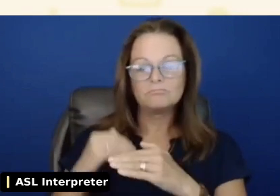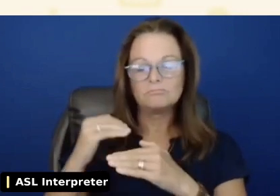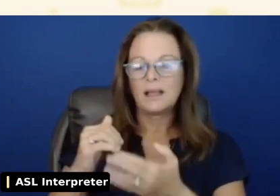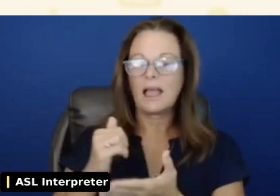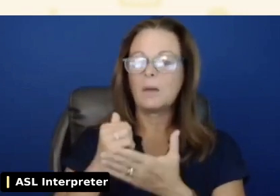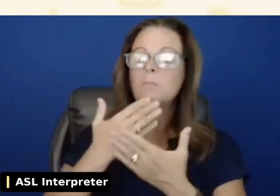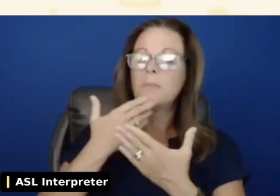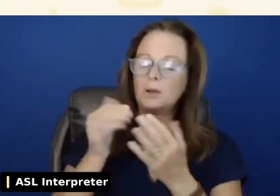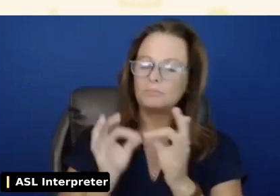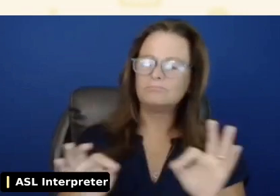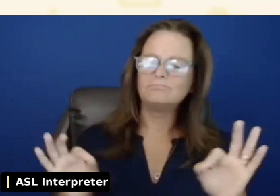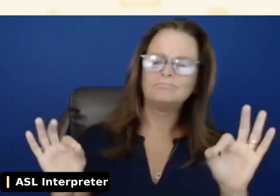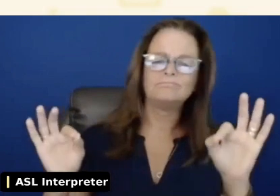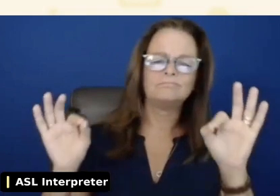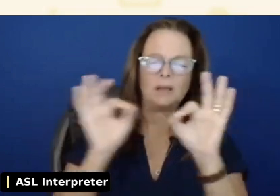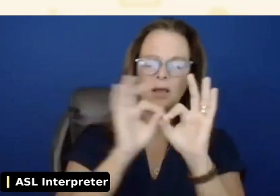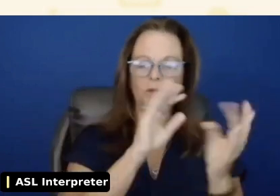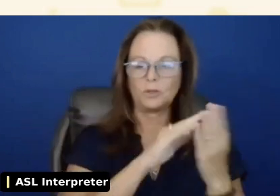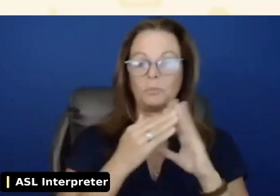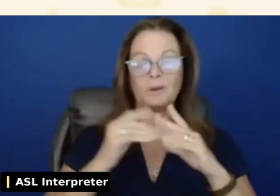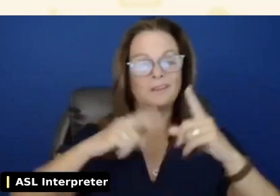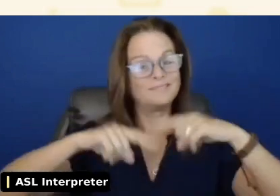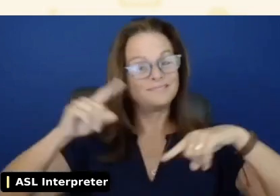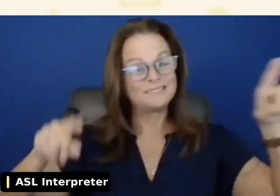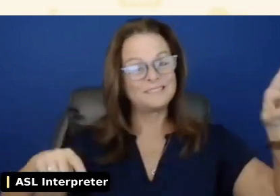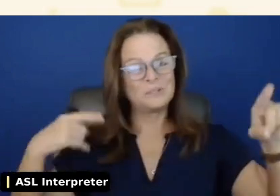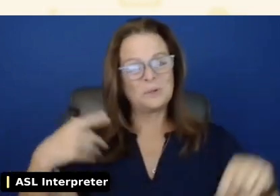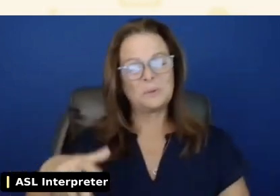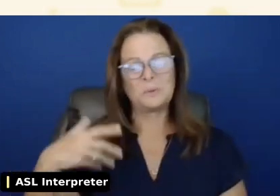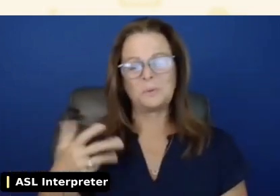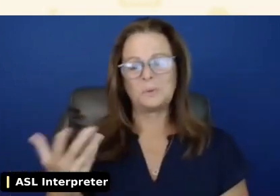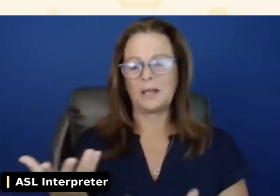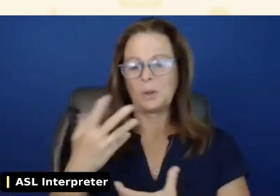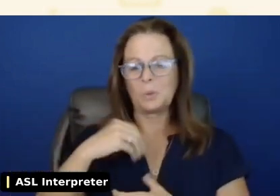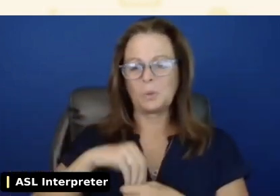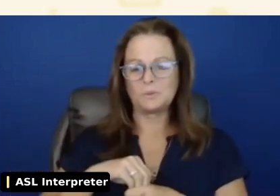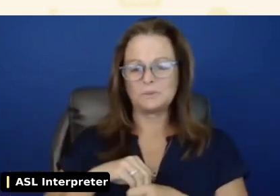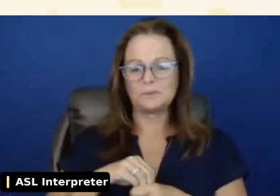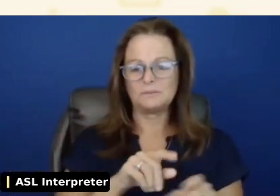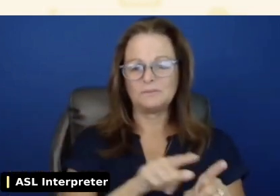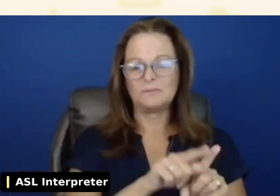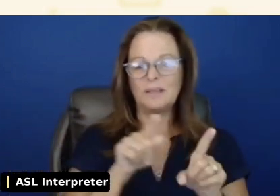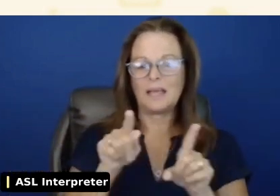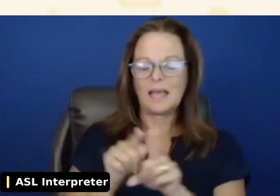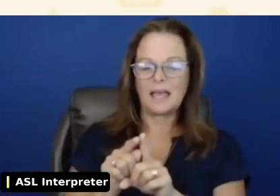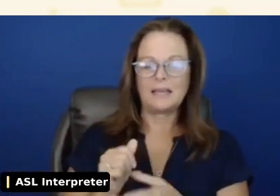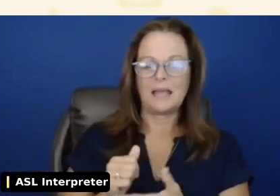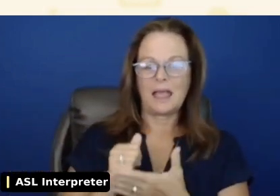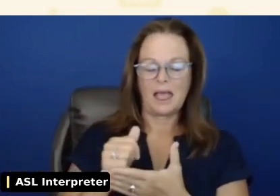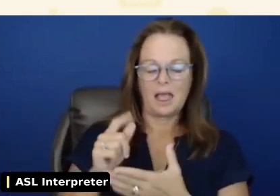that is truly diverse, inclusive, and also makes someone feel belonging,